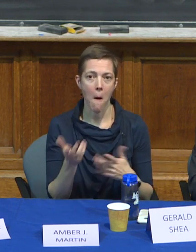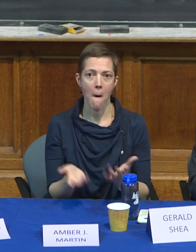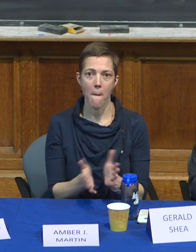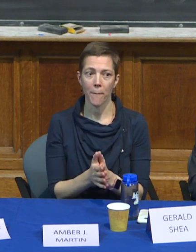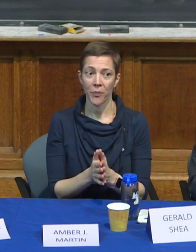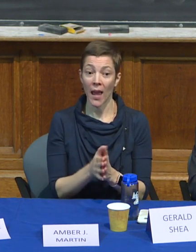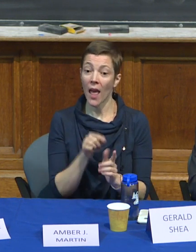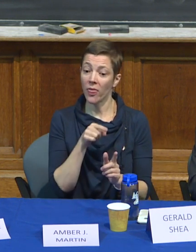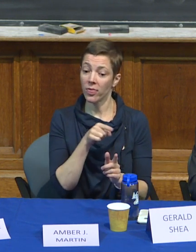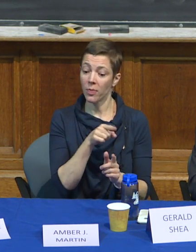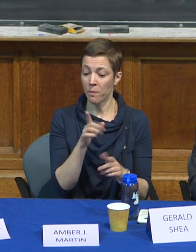about what I need.